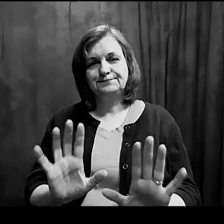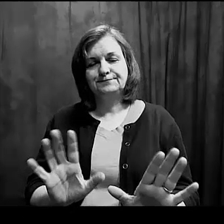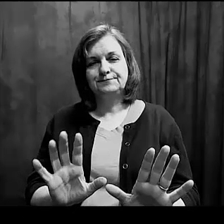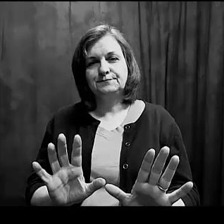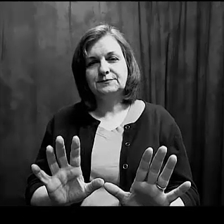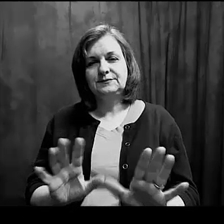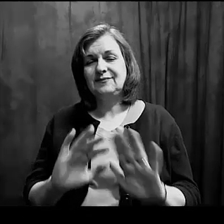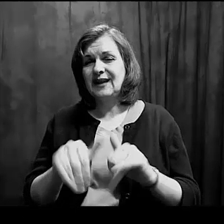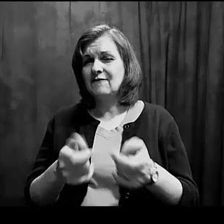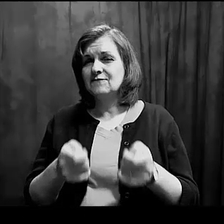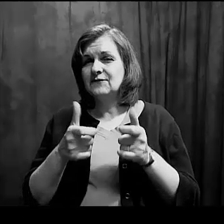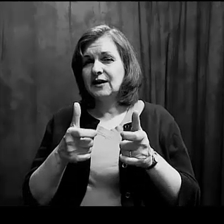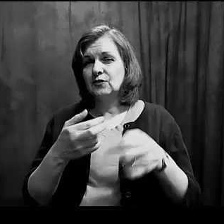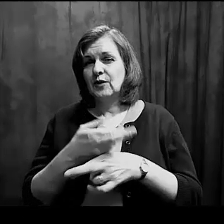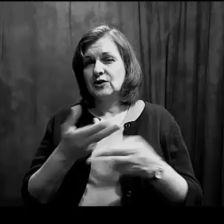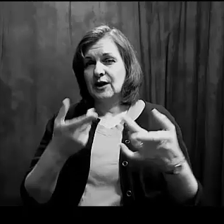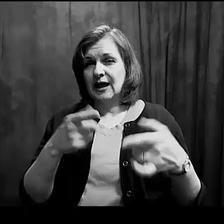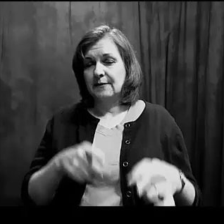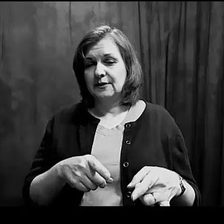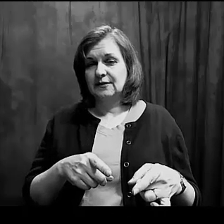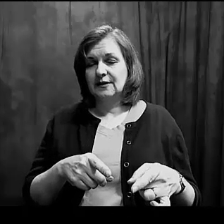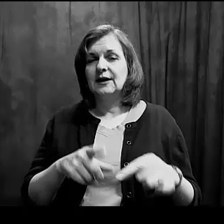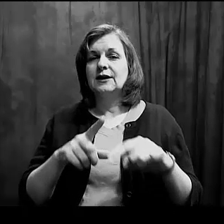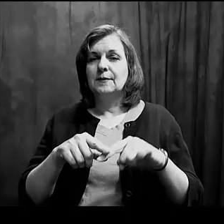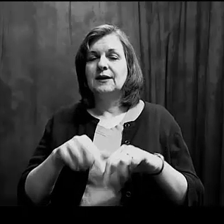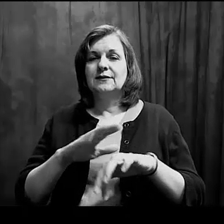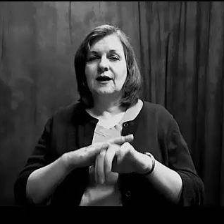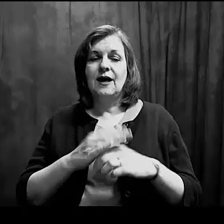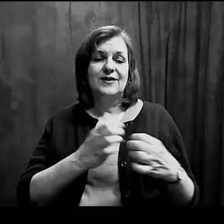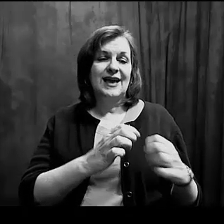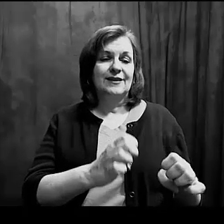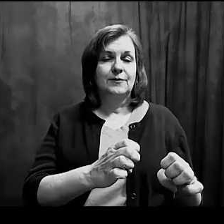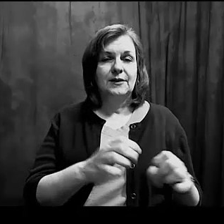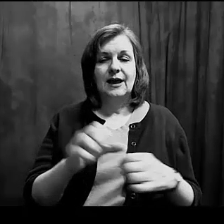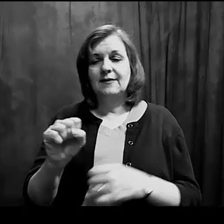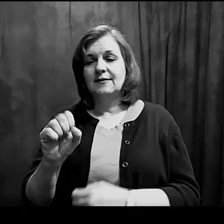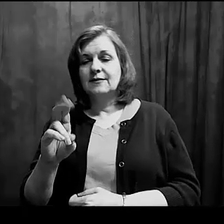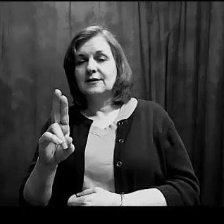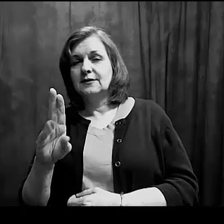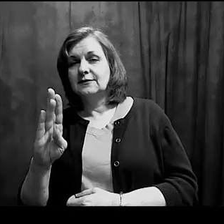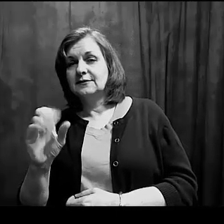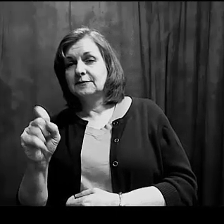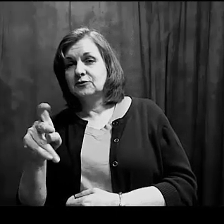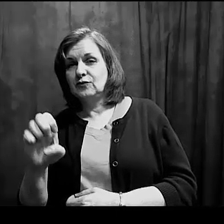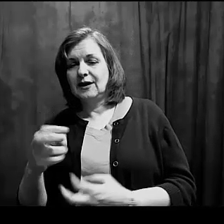the interaction of the enzyme with the substrate